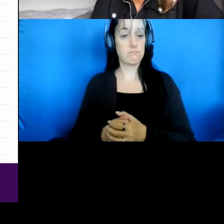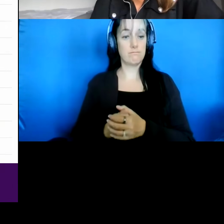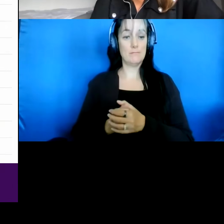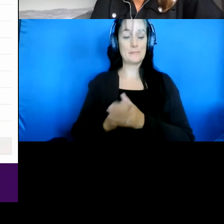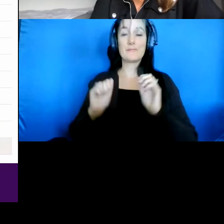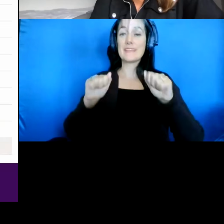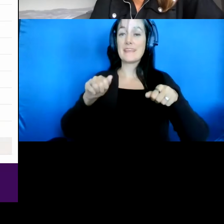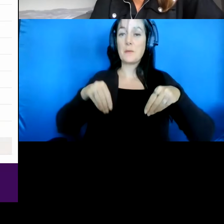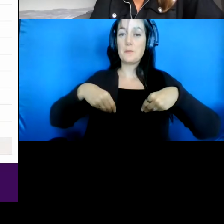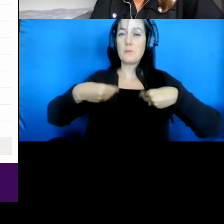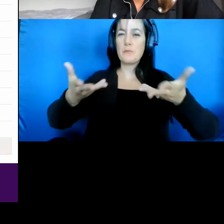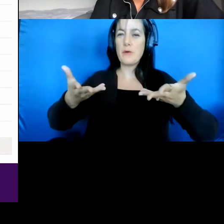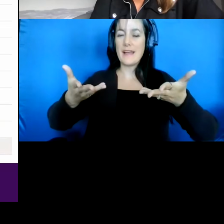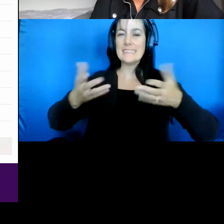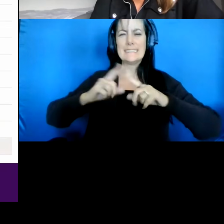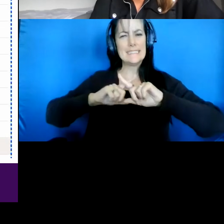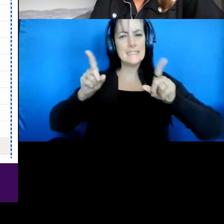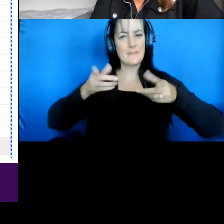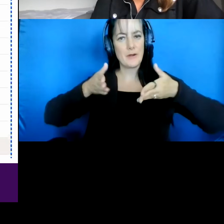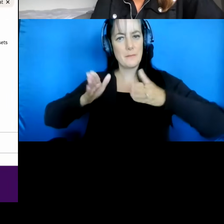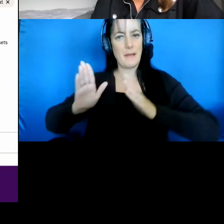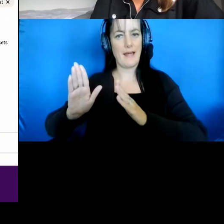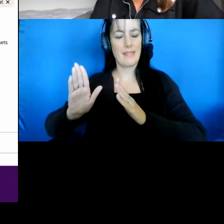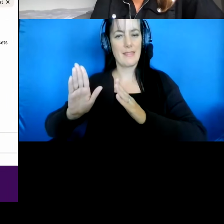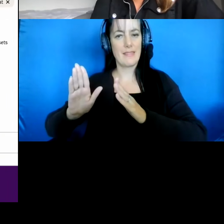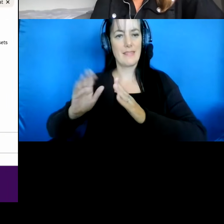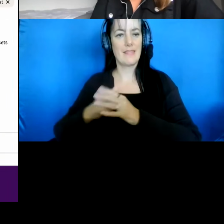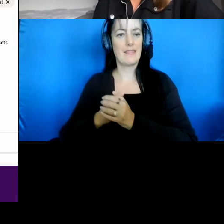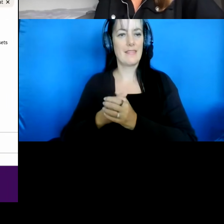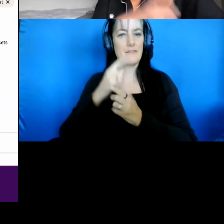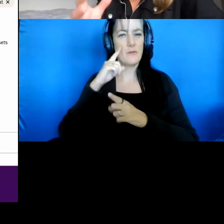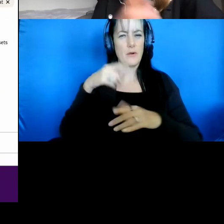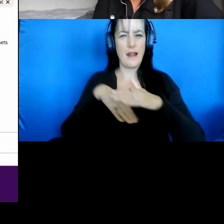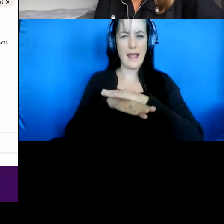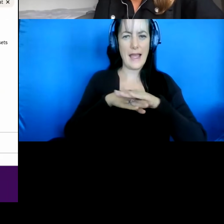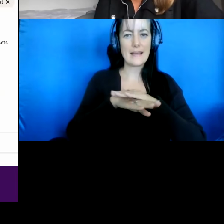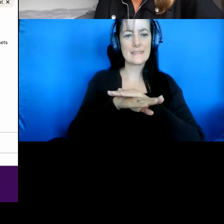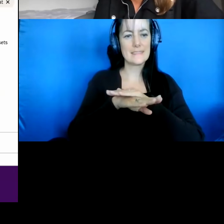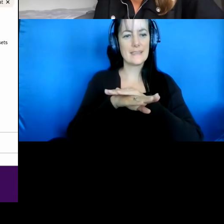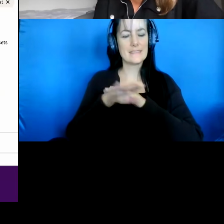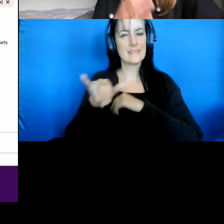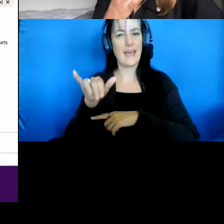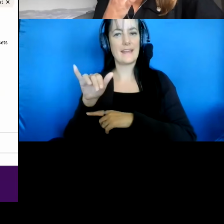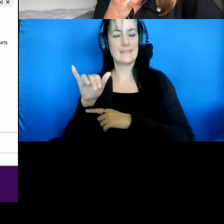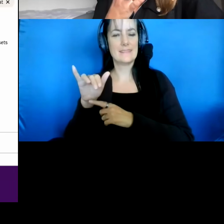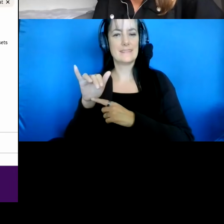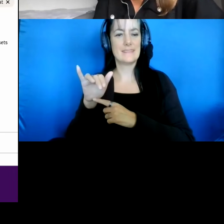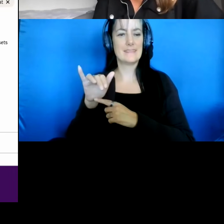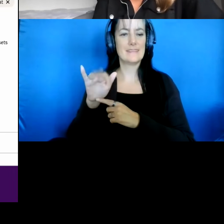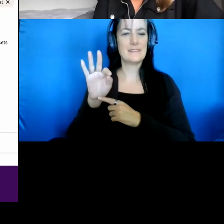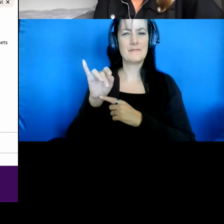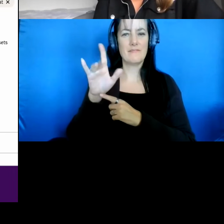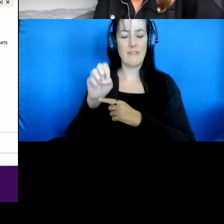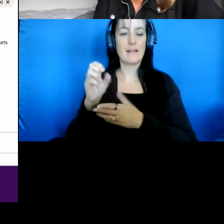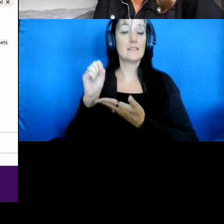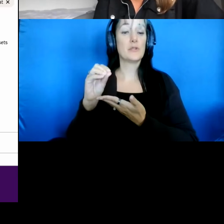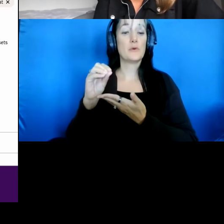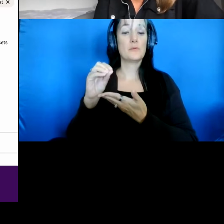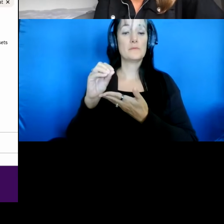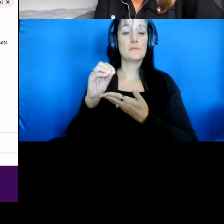an alternative way to access this interaction. So we know that we need to provide a keyboard alternative